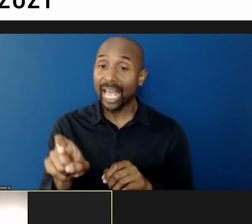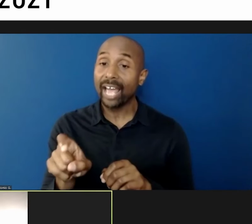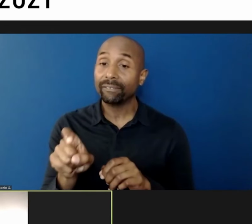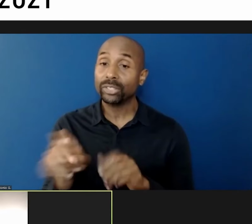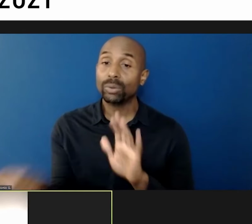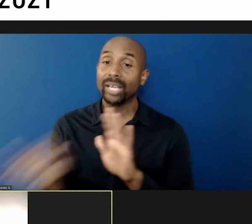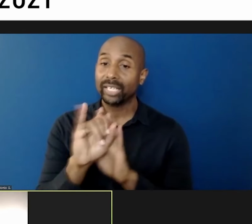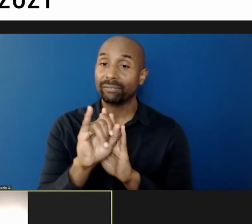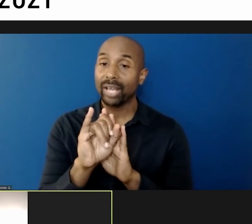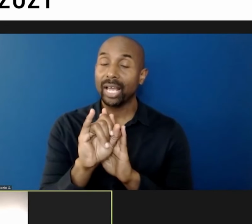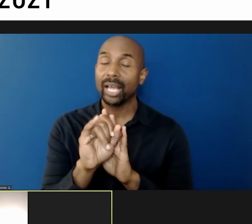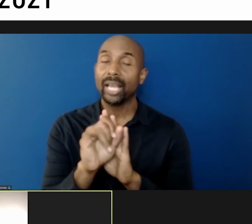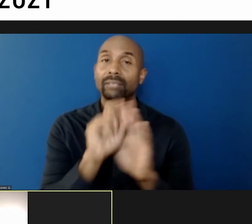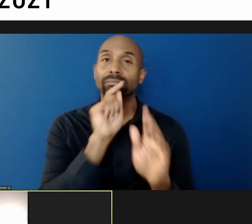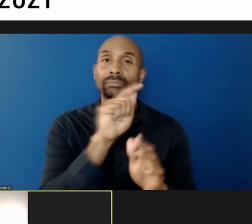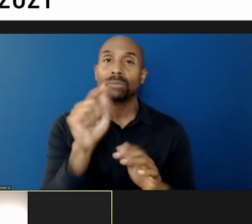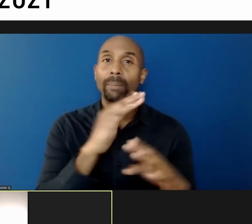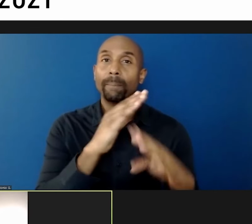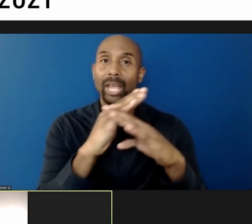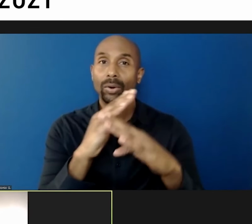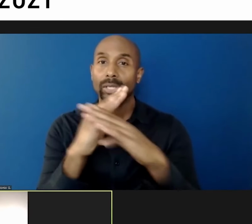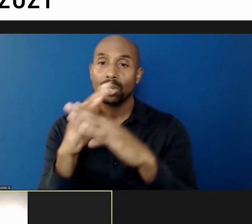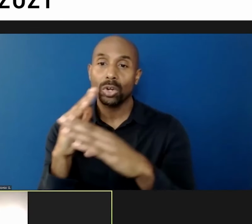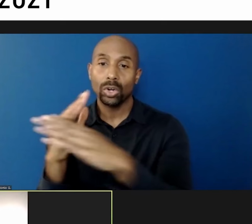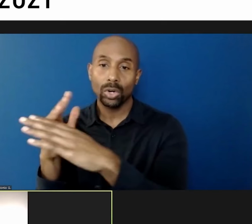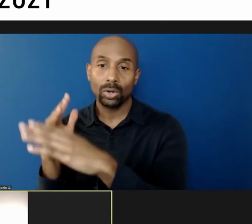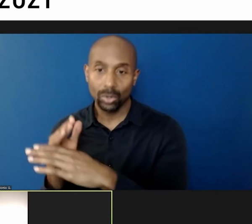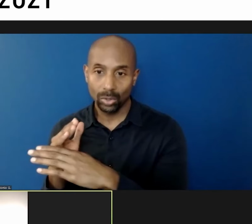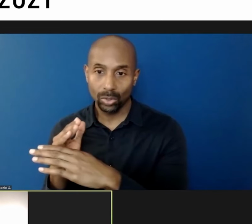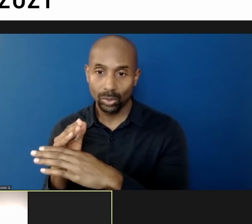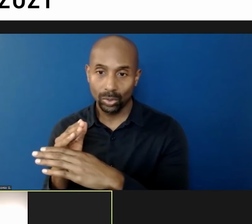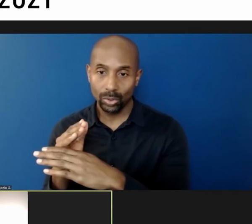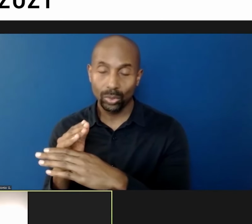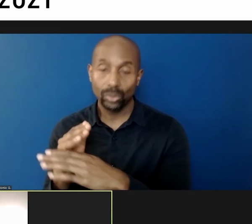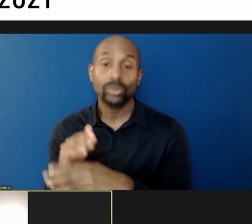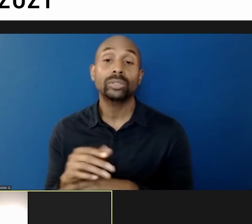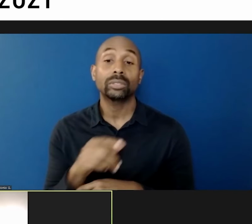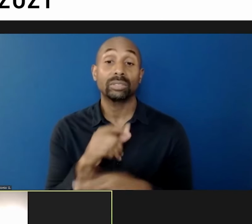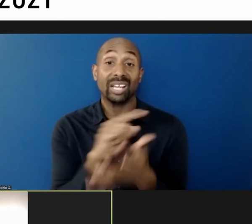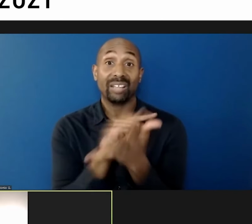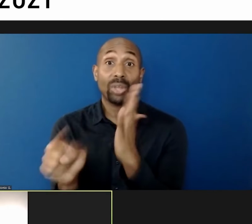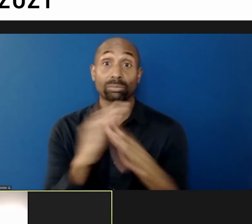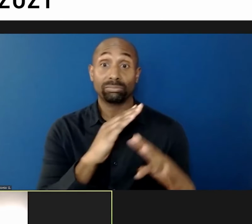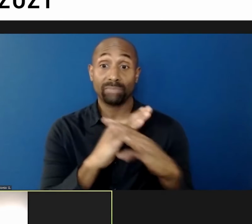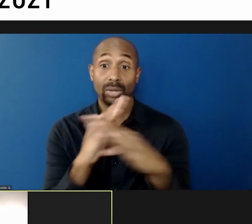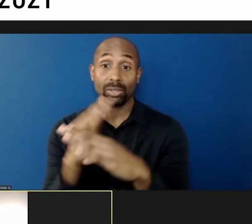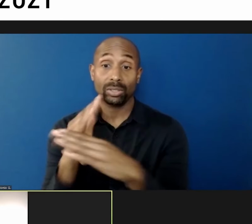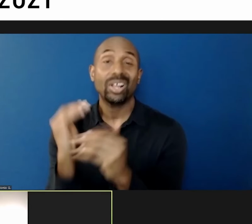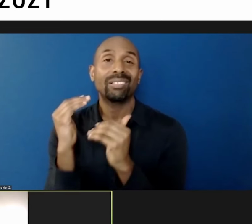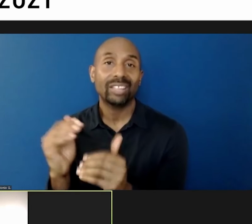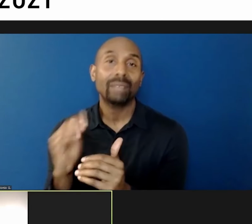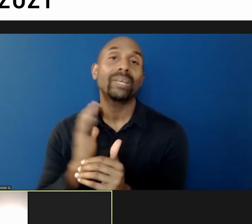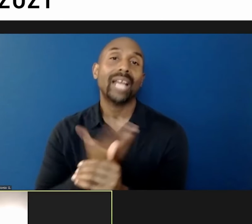creating or limiting our opportunity, our chances to be on the table, to participate.